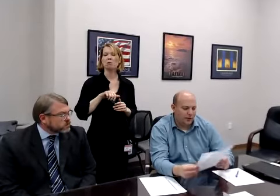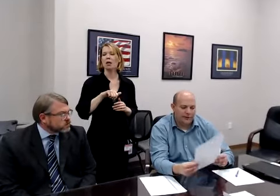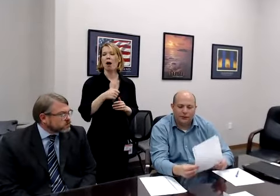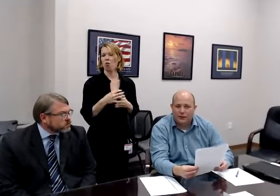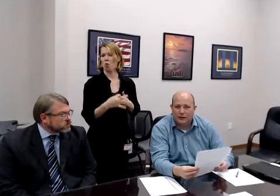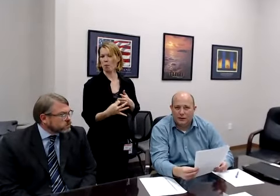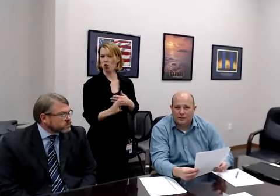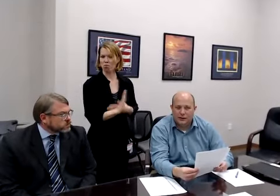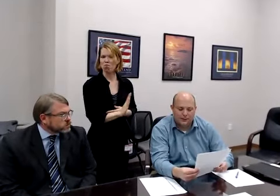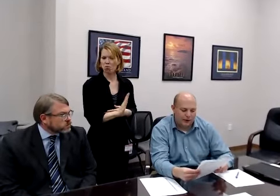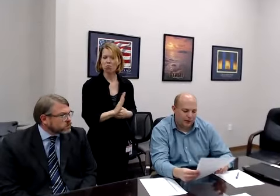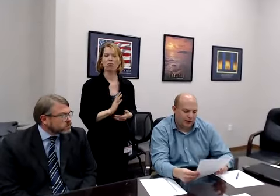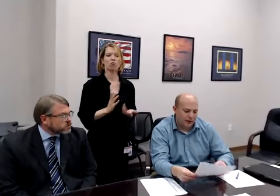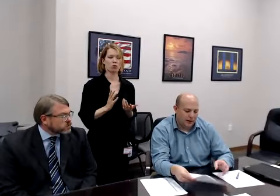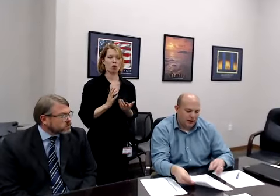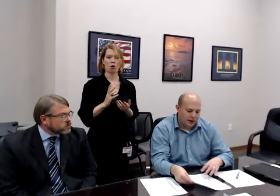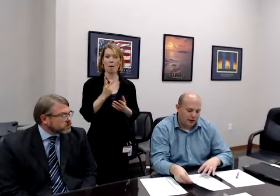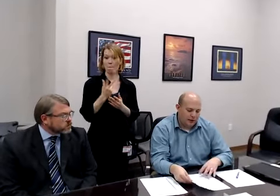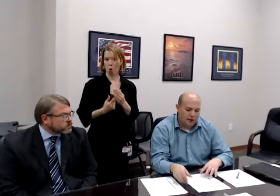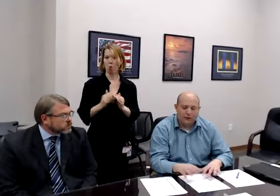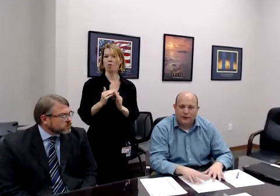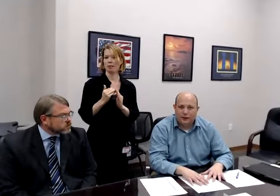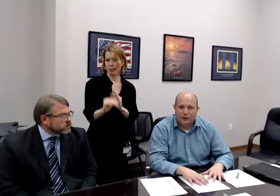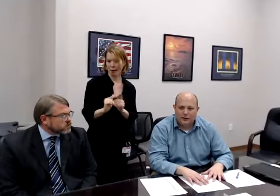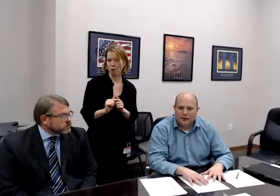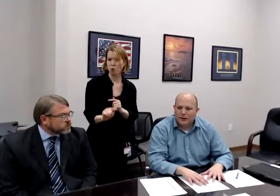You'll get those attached to the email along with your link.